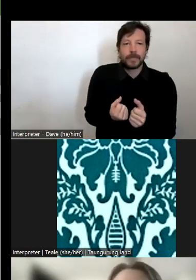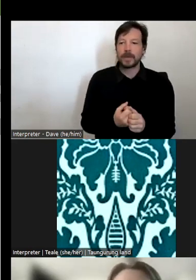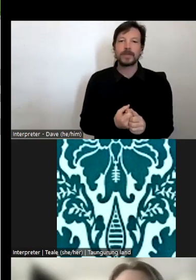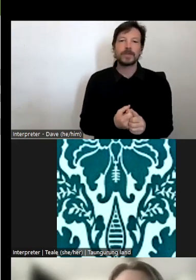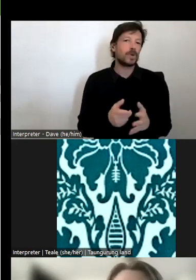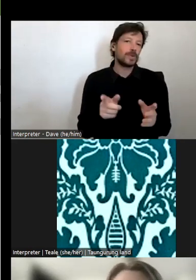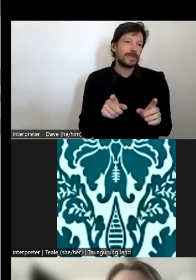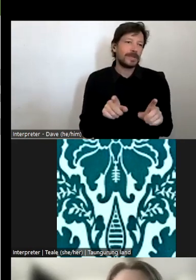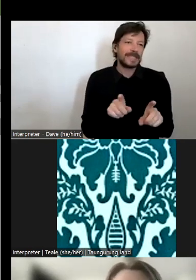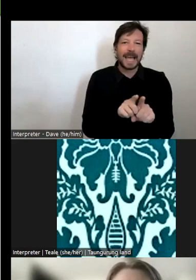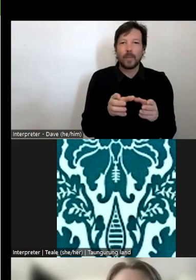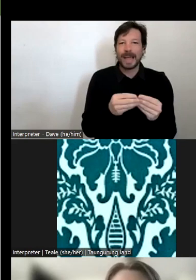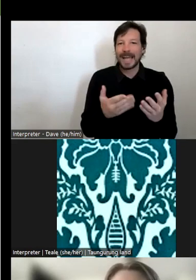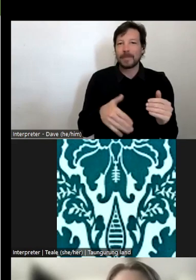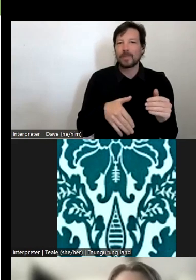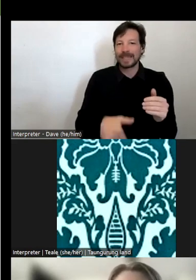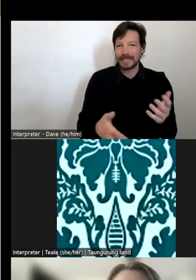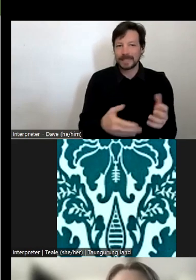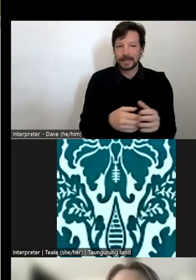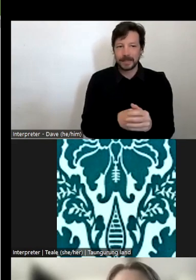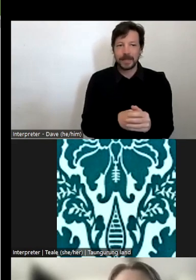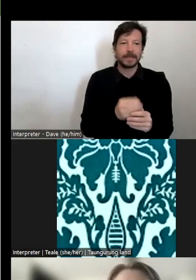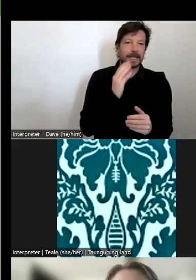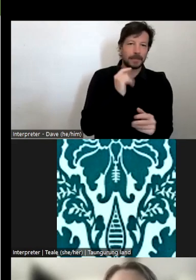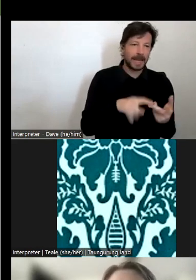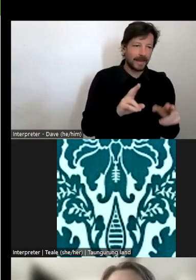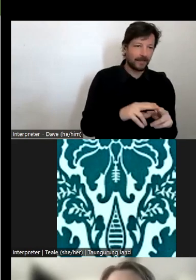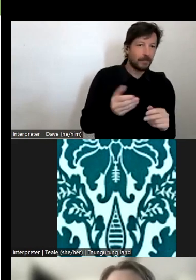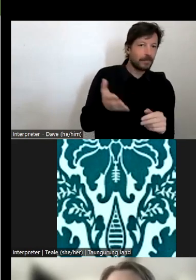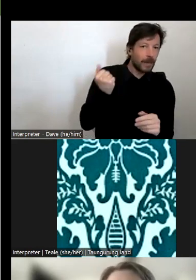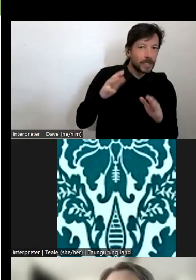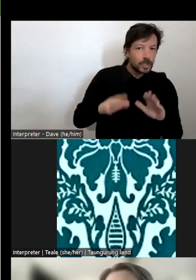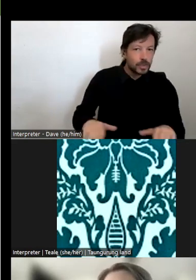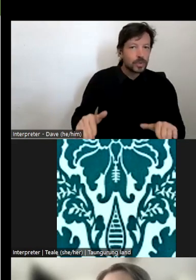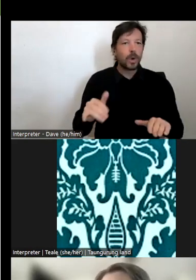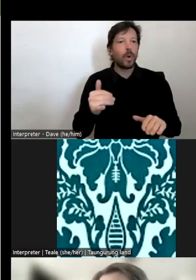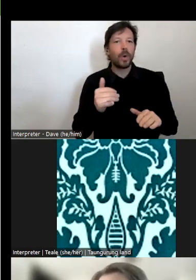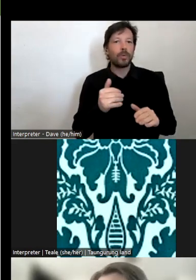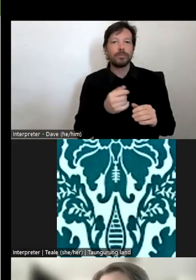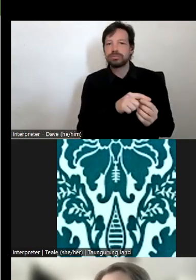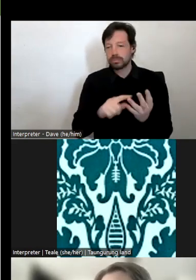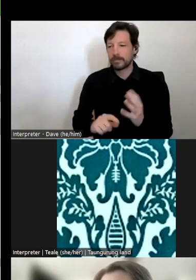of what children you've had before. And the way then we talk about as well,